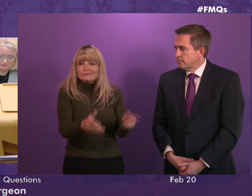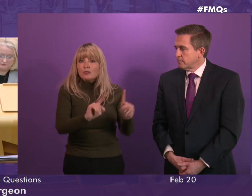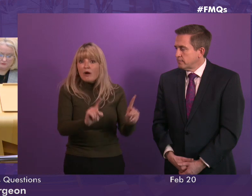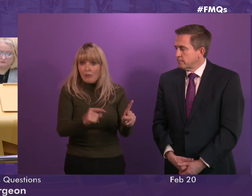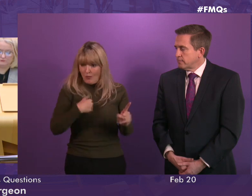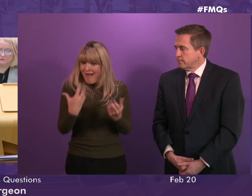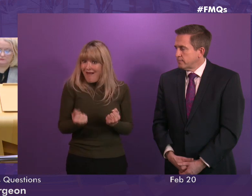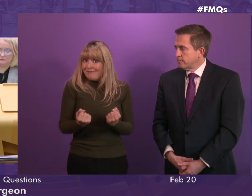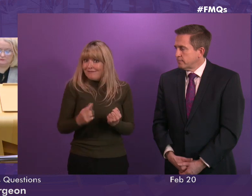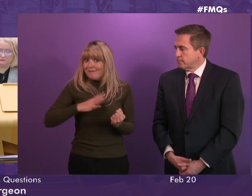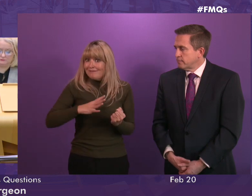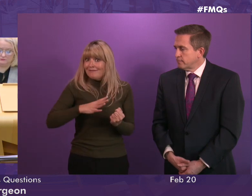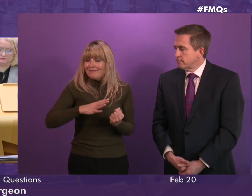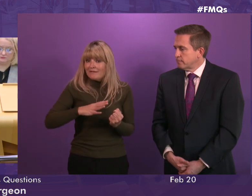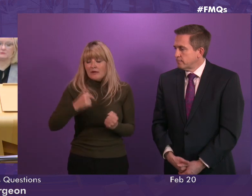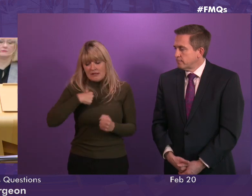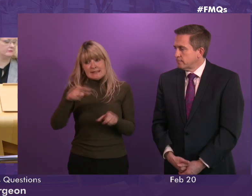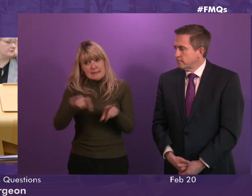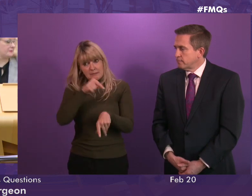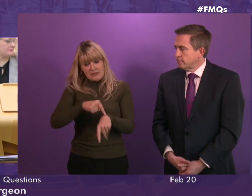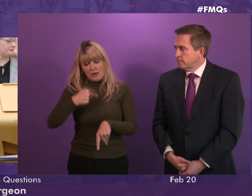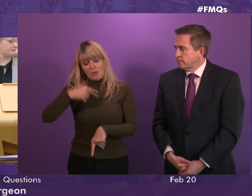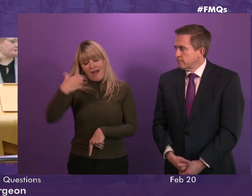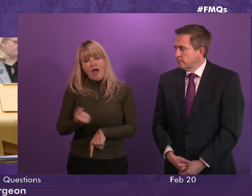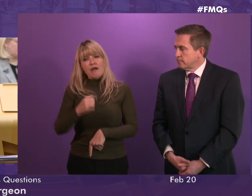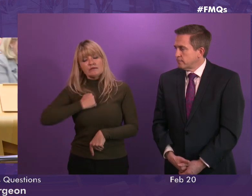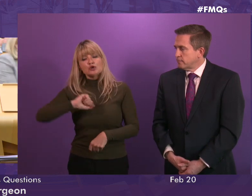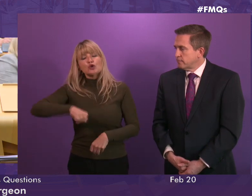We have activated the Scottish Government resilience room to support those efforts: